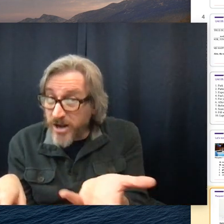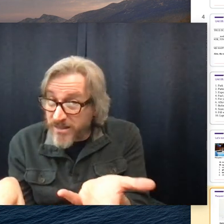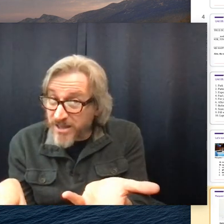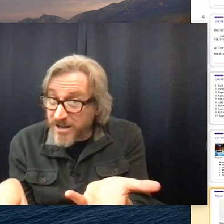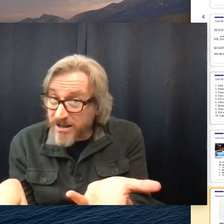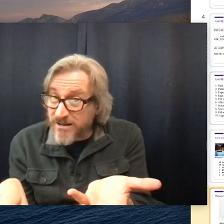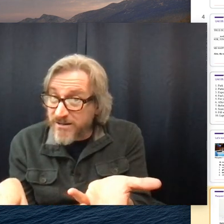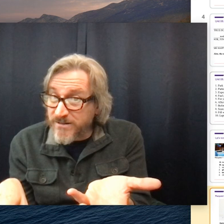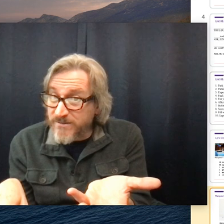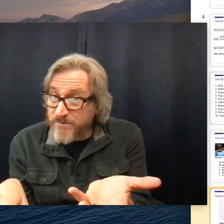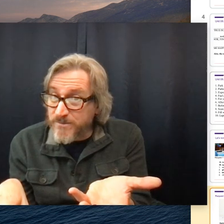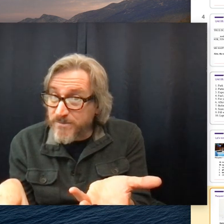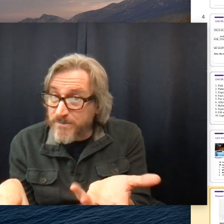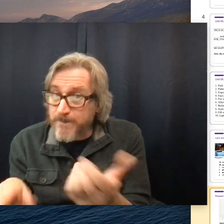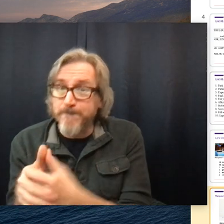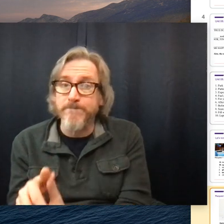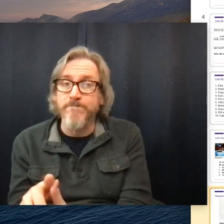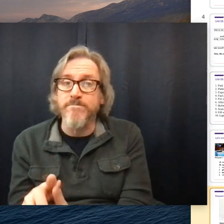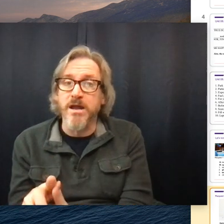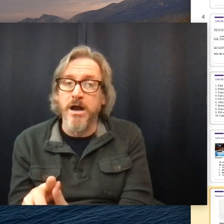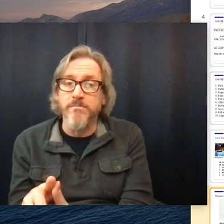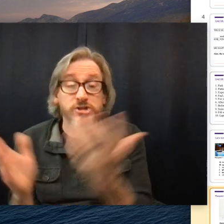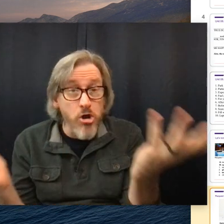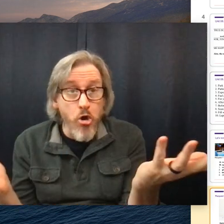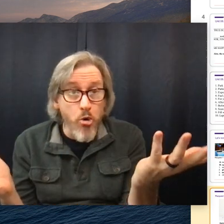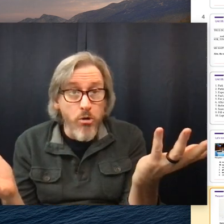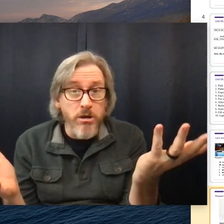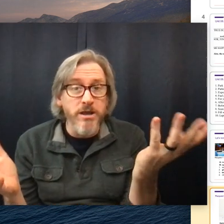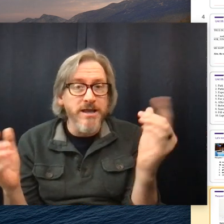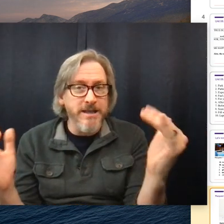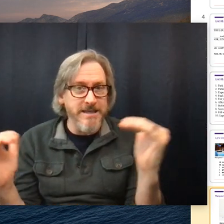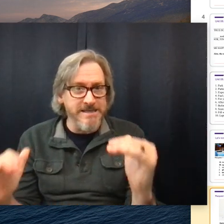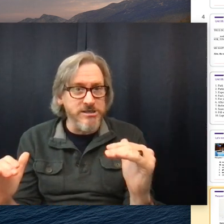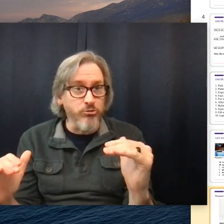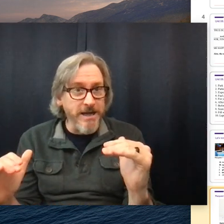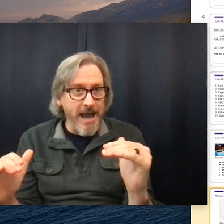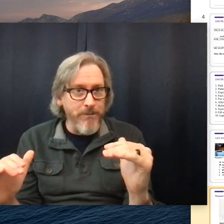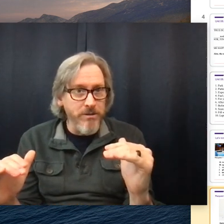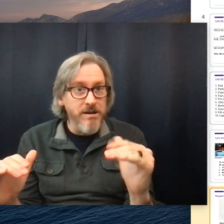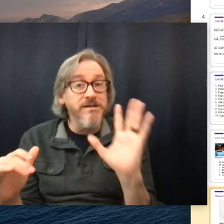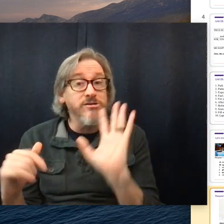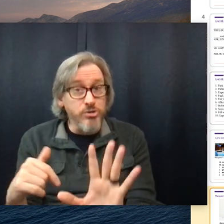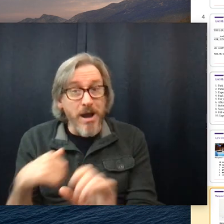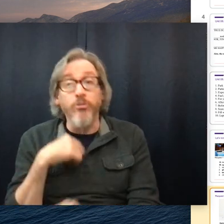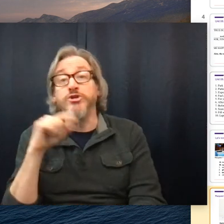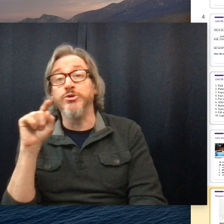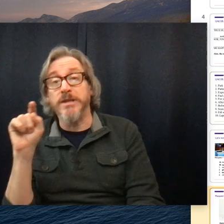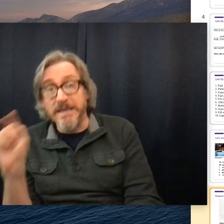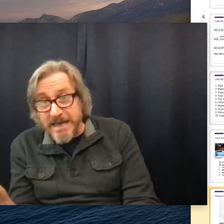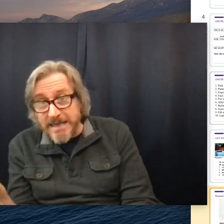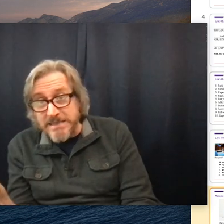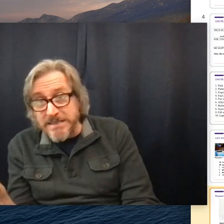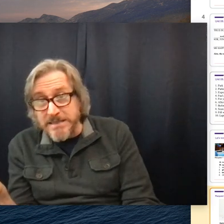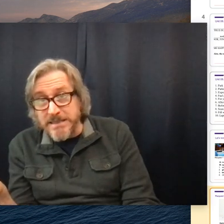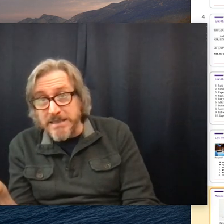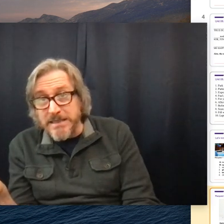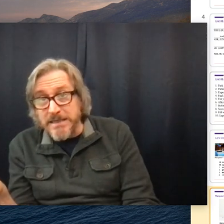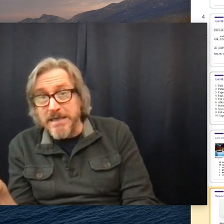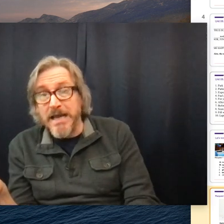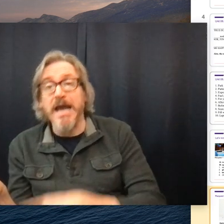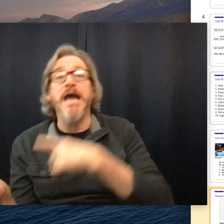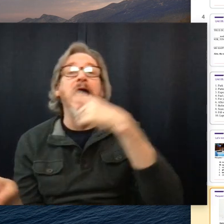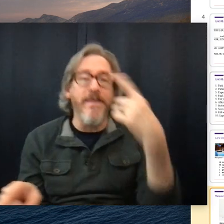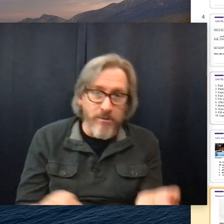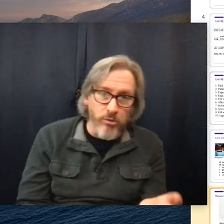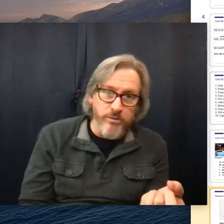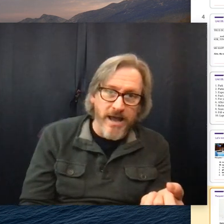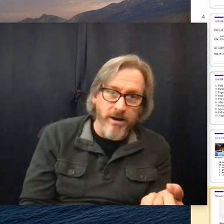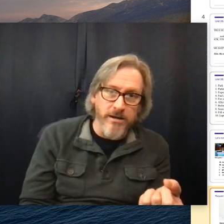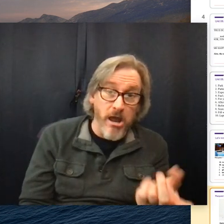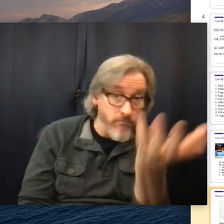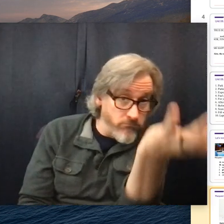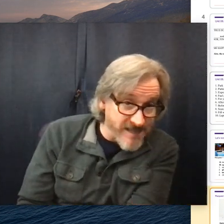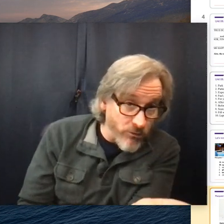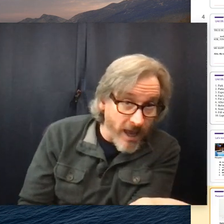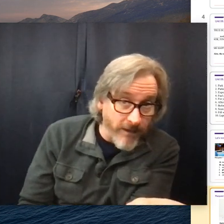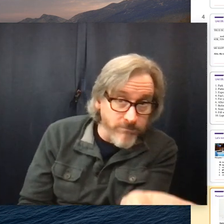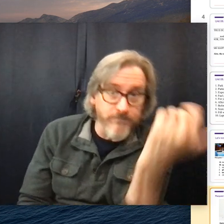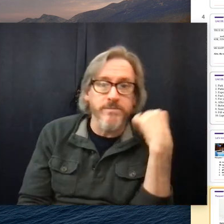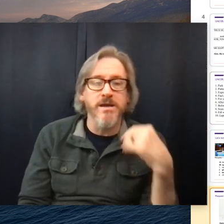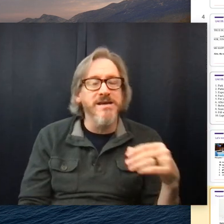what do you think um so this is a recap so I will do this and then we'll do that right is that okay